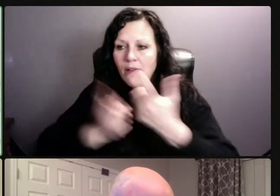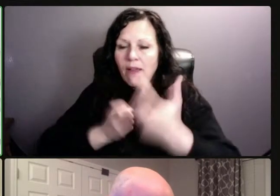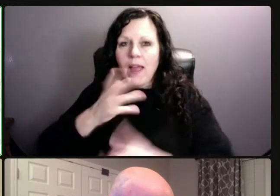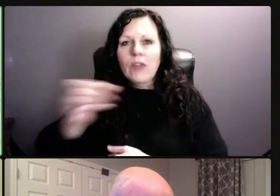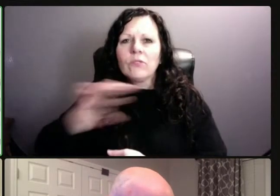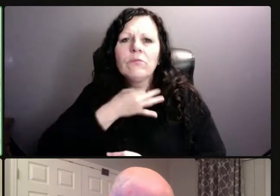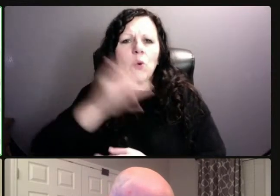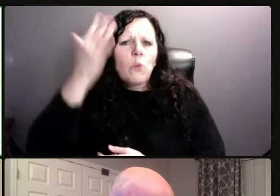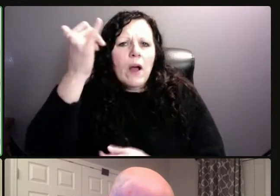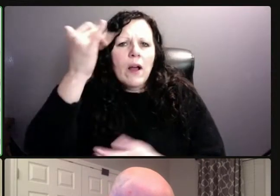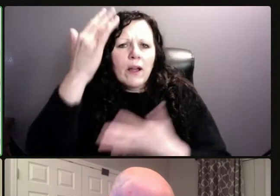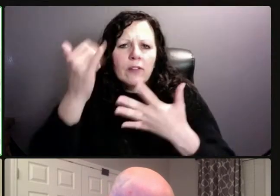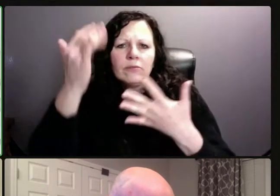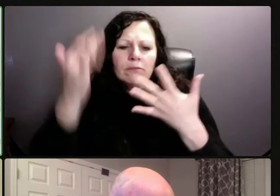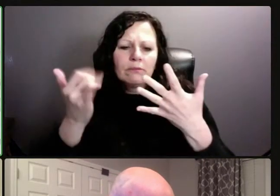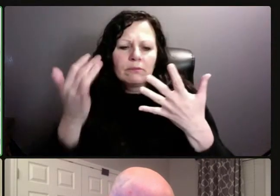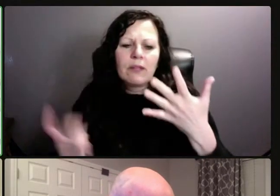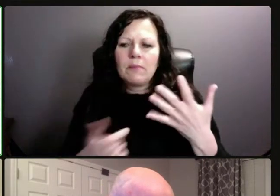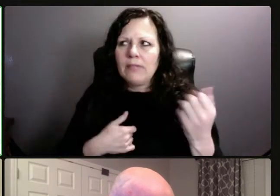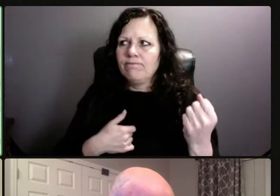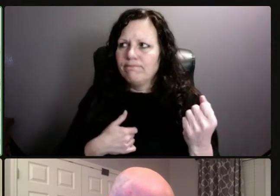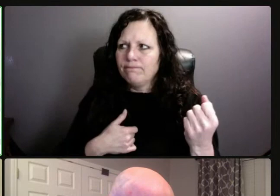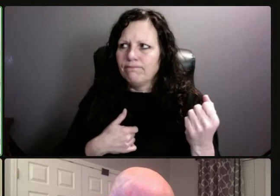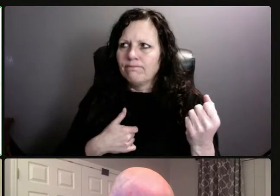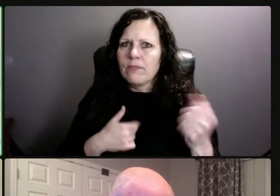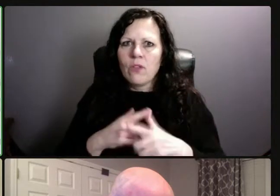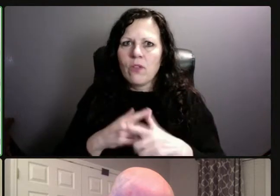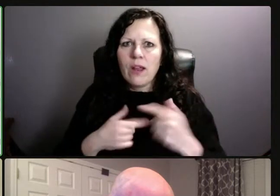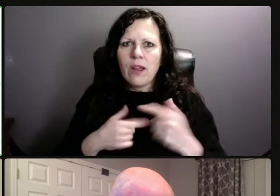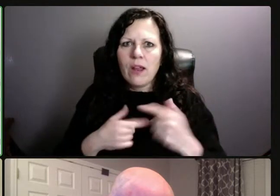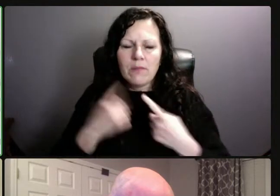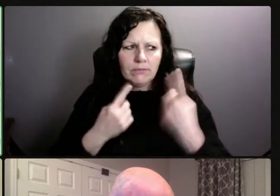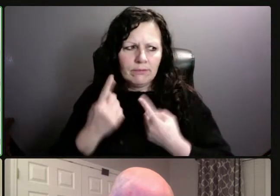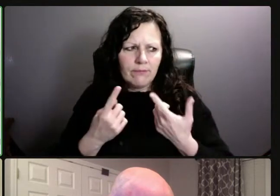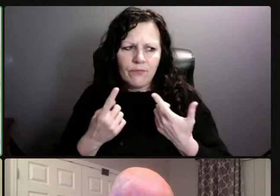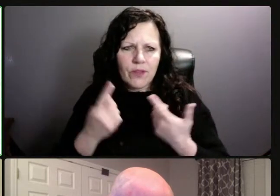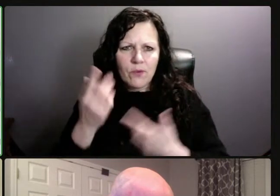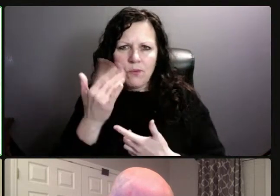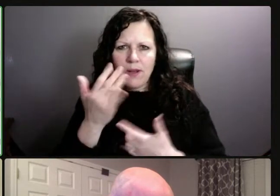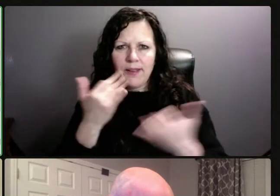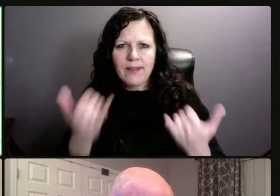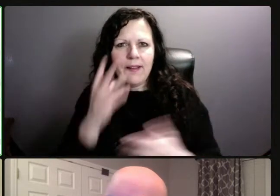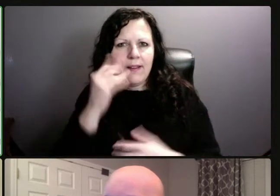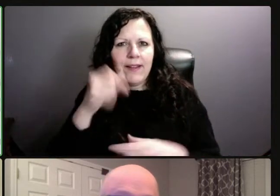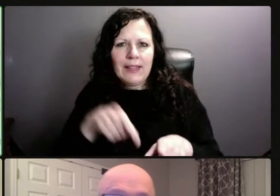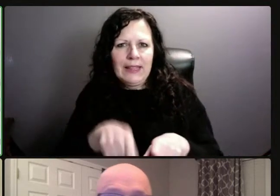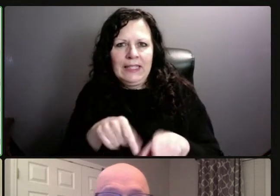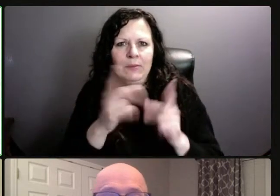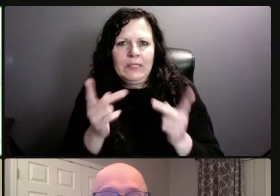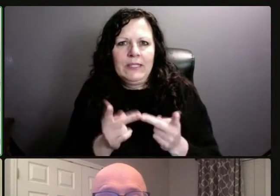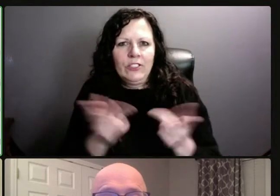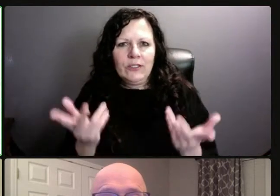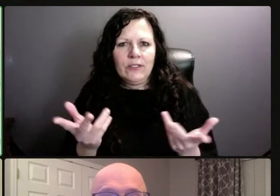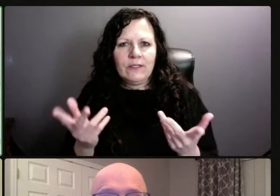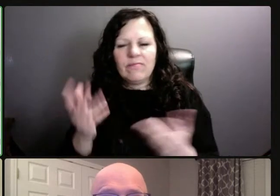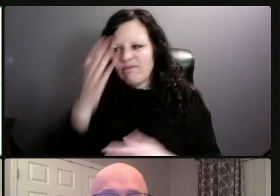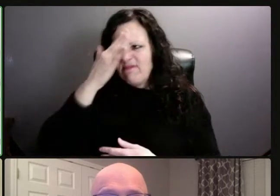BECAUSE VOTERS ASK QUESTIONS AND WANT TO KNOW WHY.